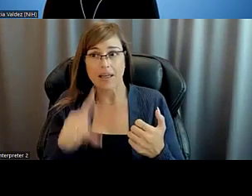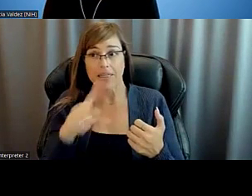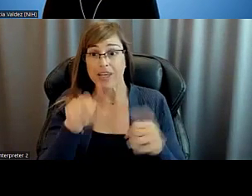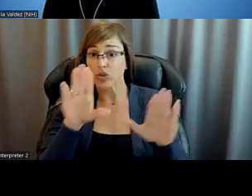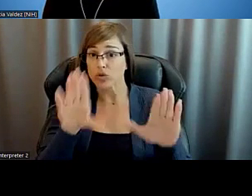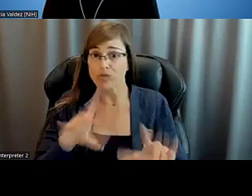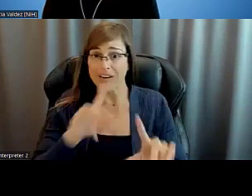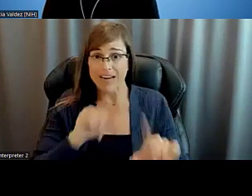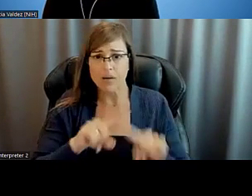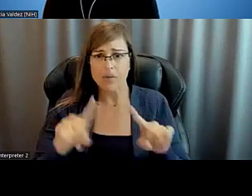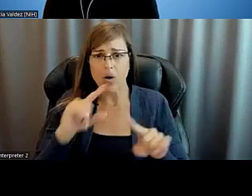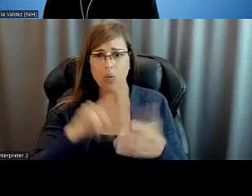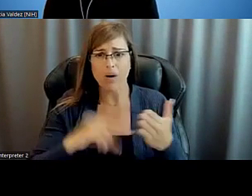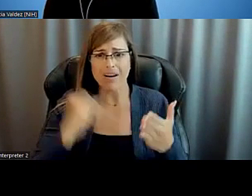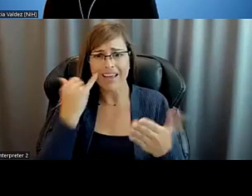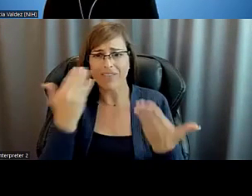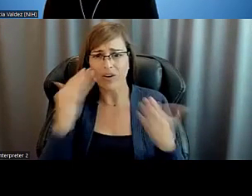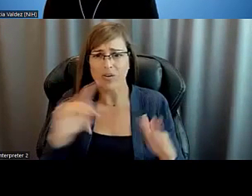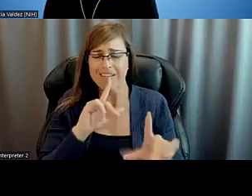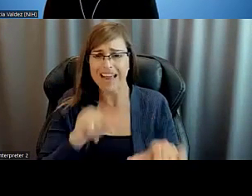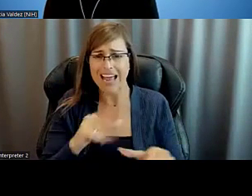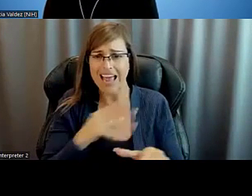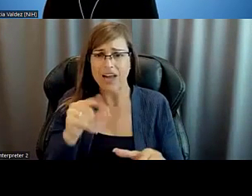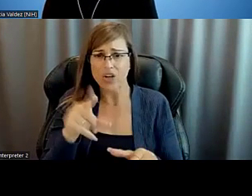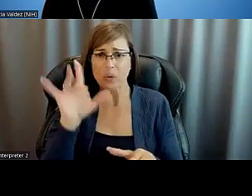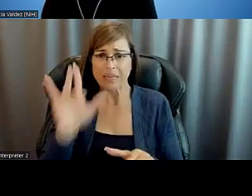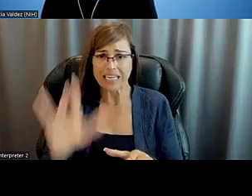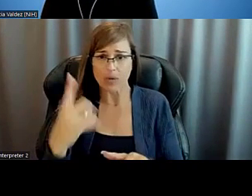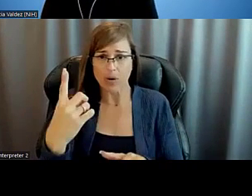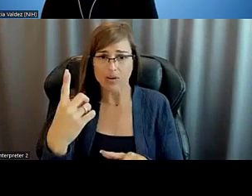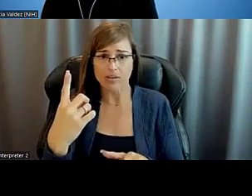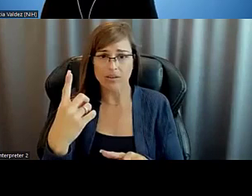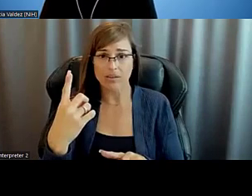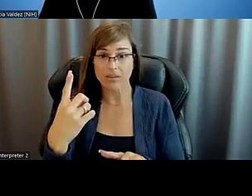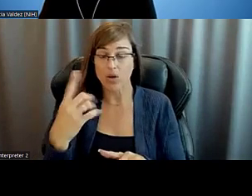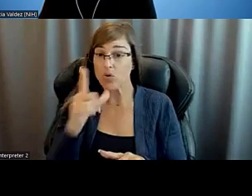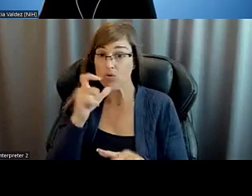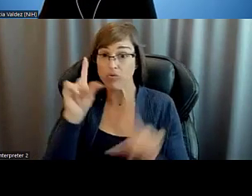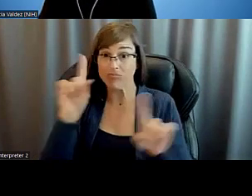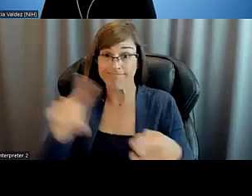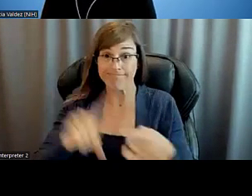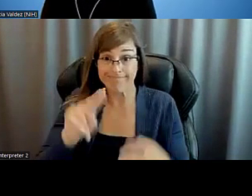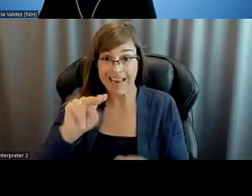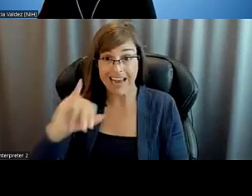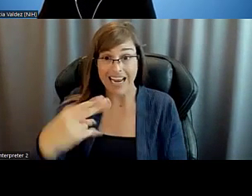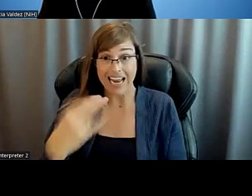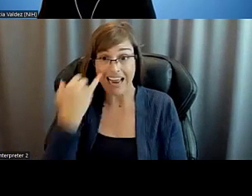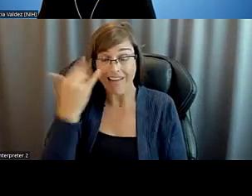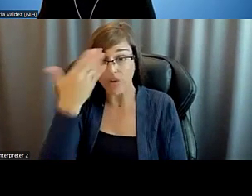but what if you don't know the answer to them, and you hit one of these? Who do you go to at NIH if you don't know the answer to this?